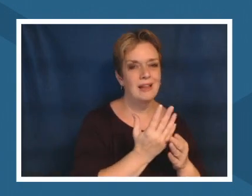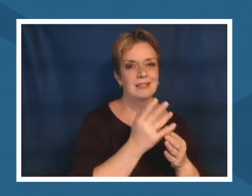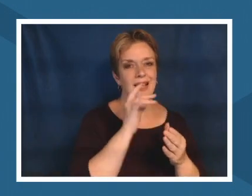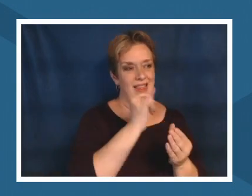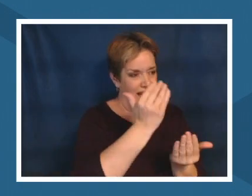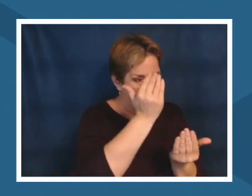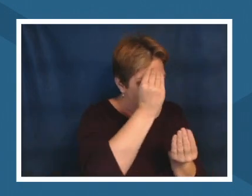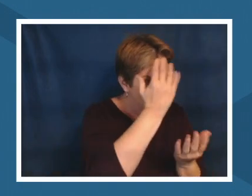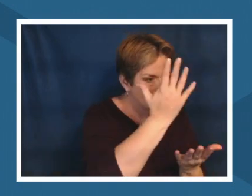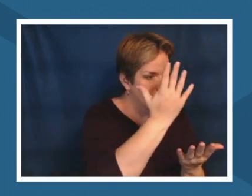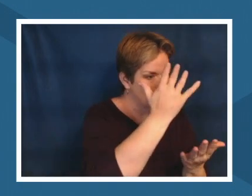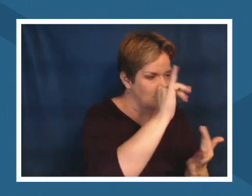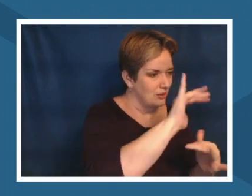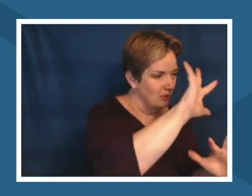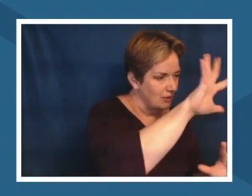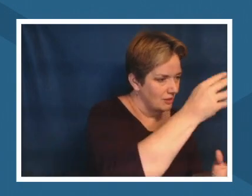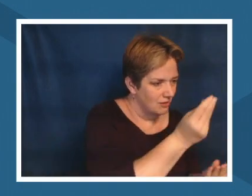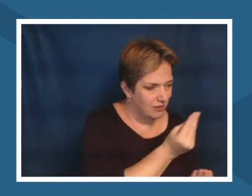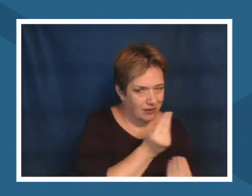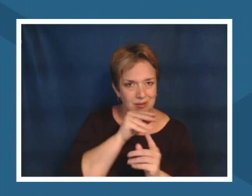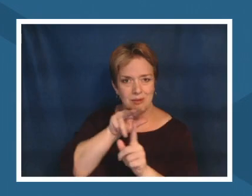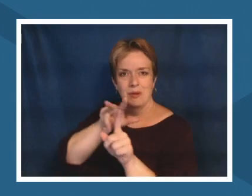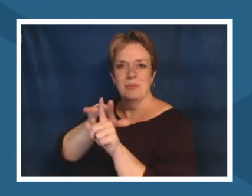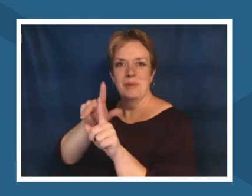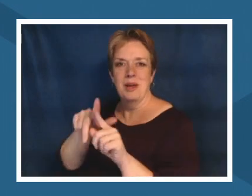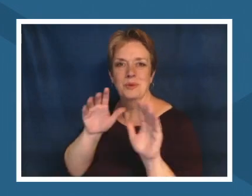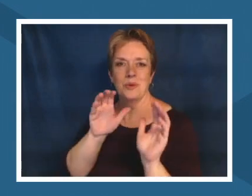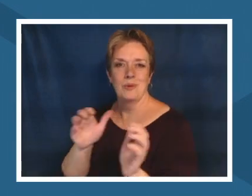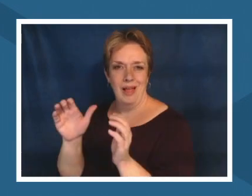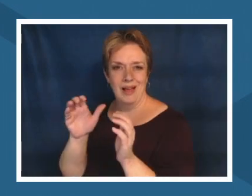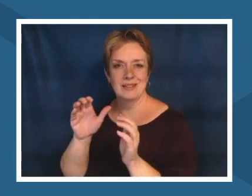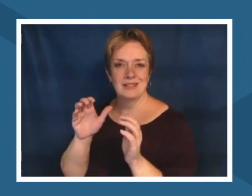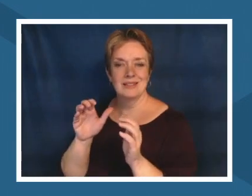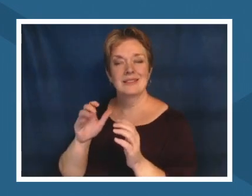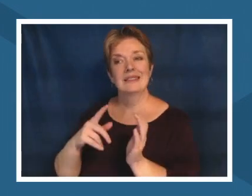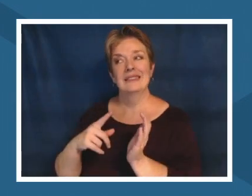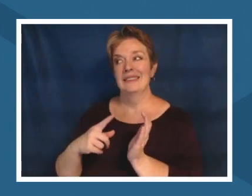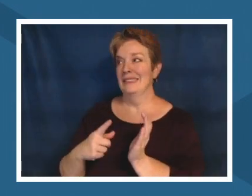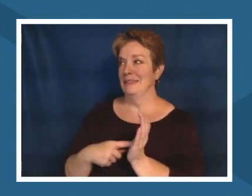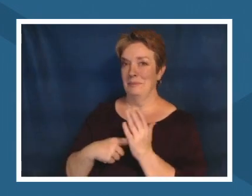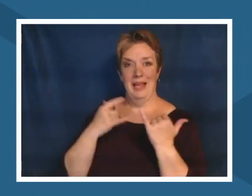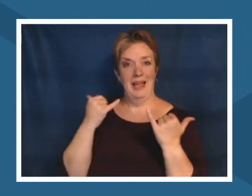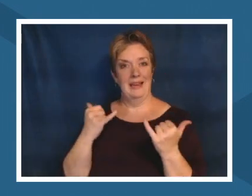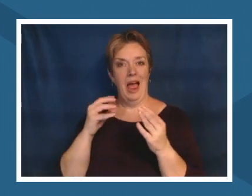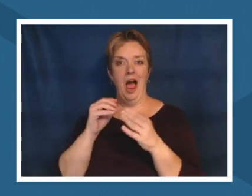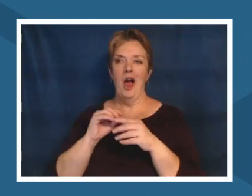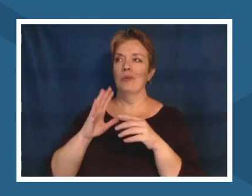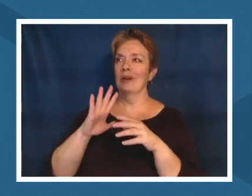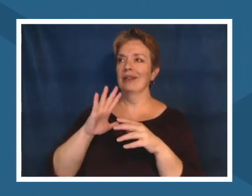sometimes we have to be pretty creative in an industrial settler world to